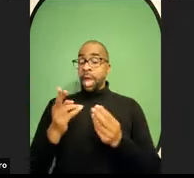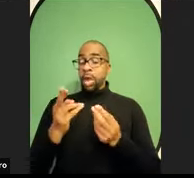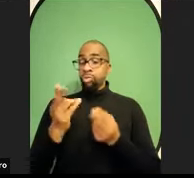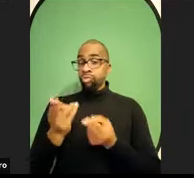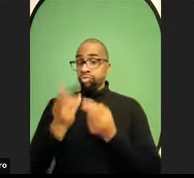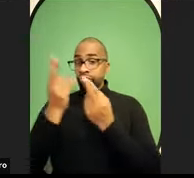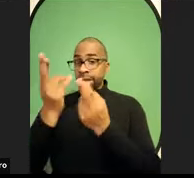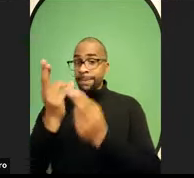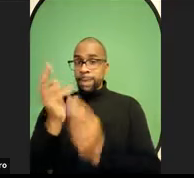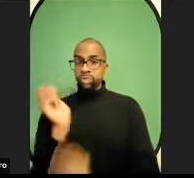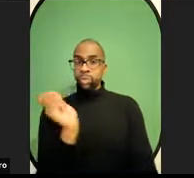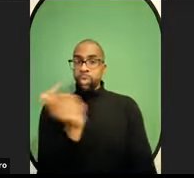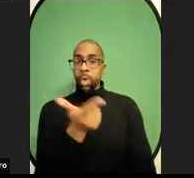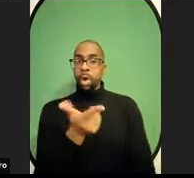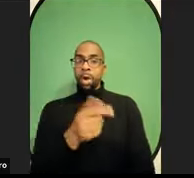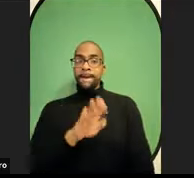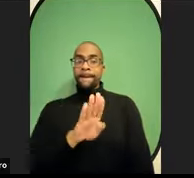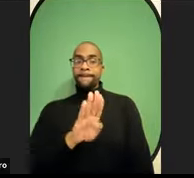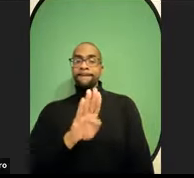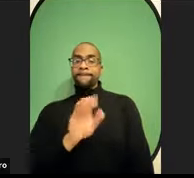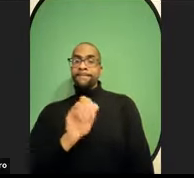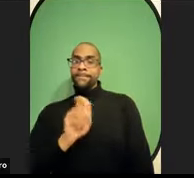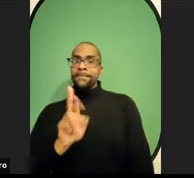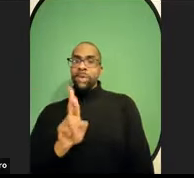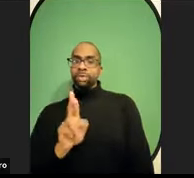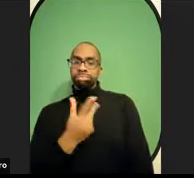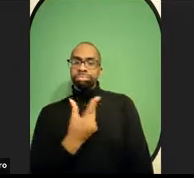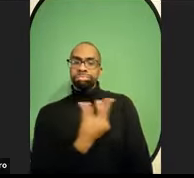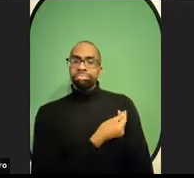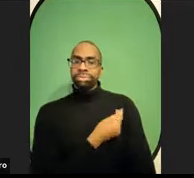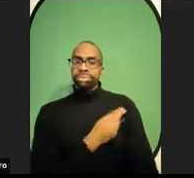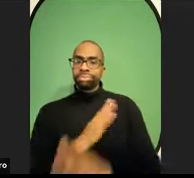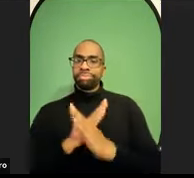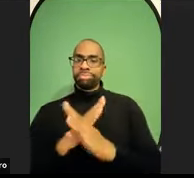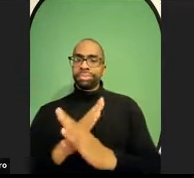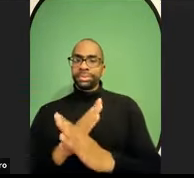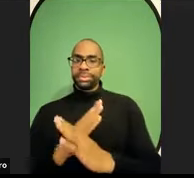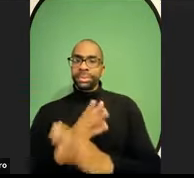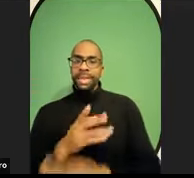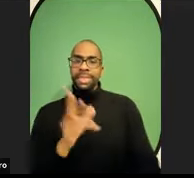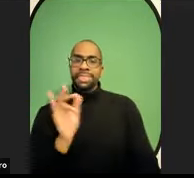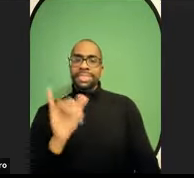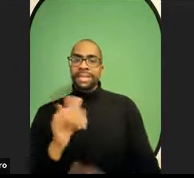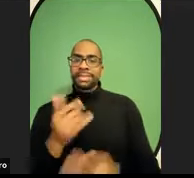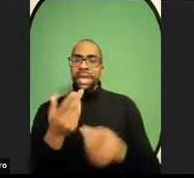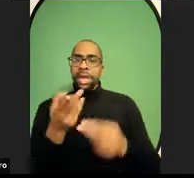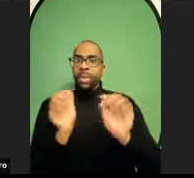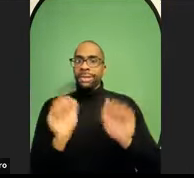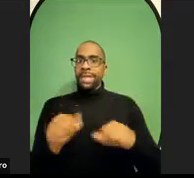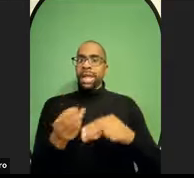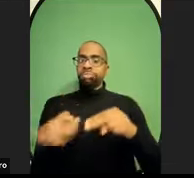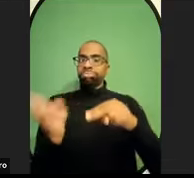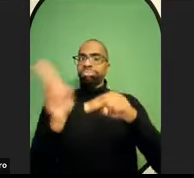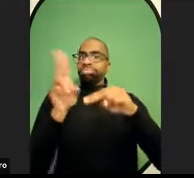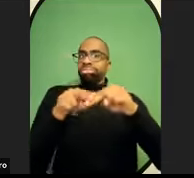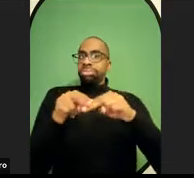So right now as well a recommendation right now, Our recommendation is that. every gets boosted. It is. the way